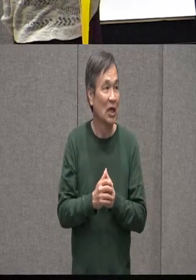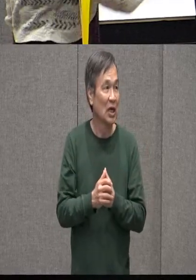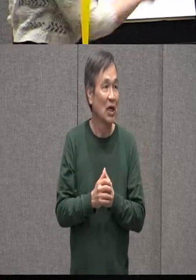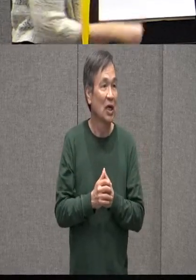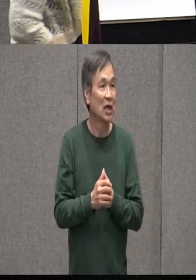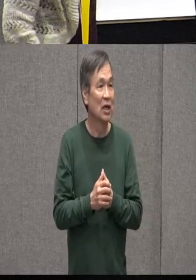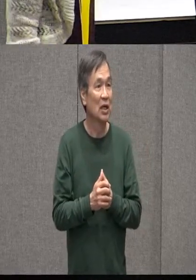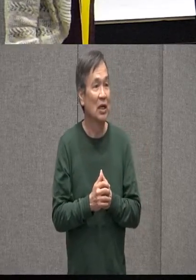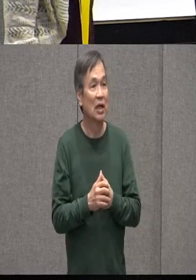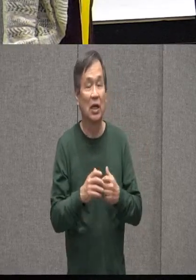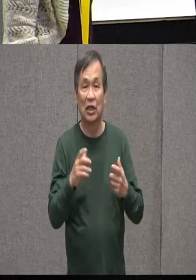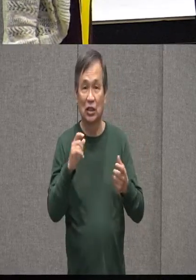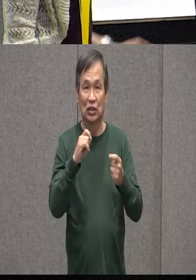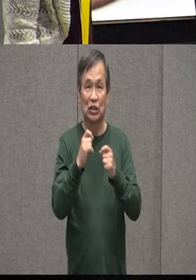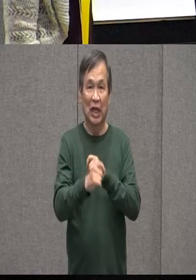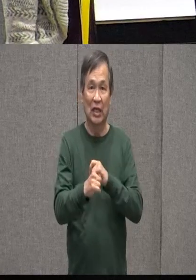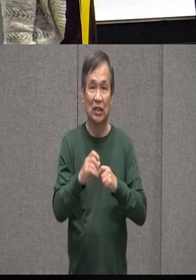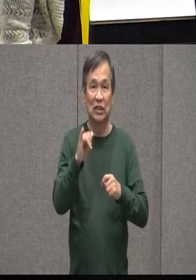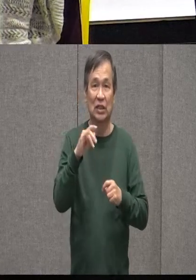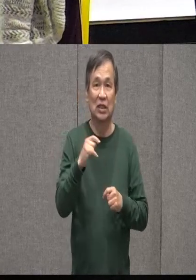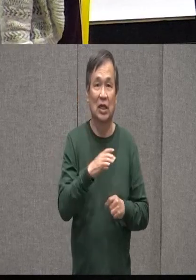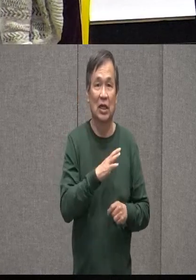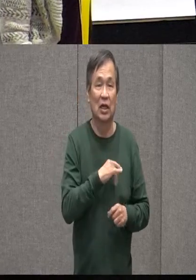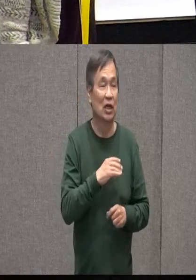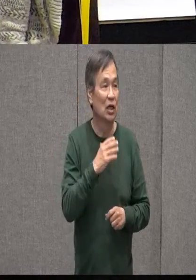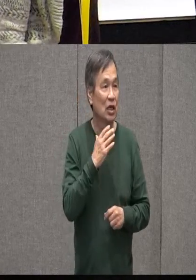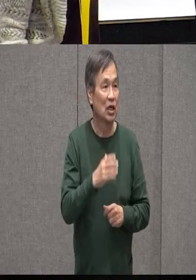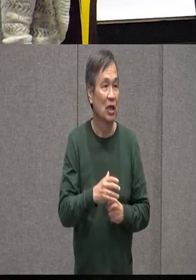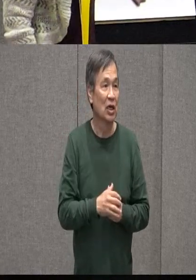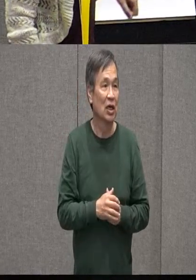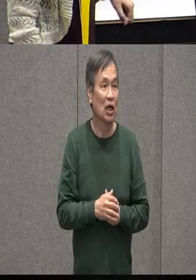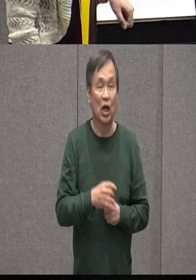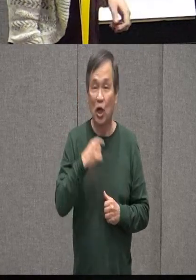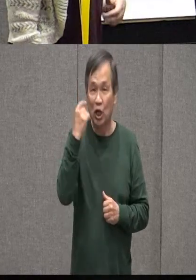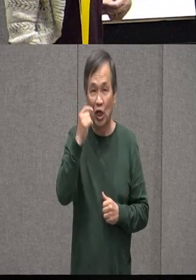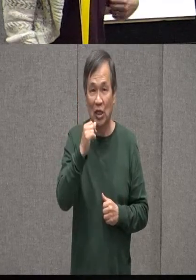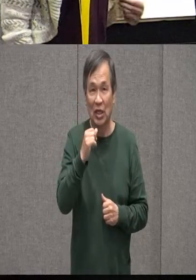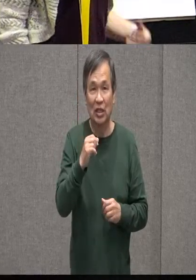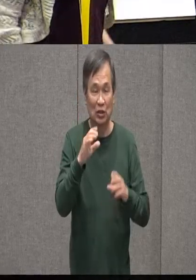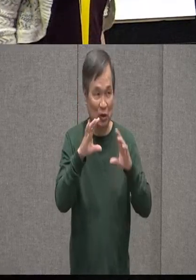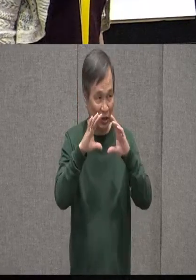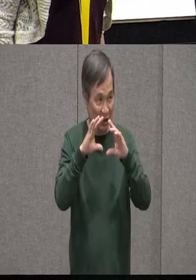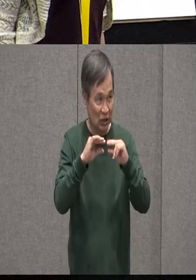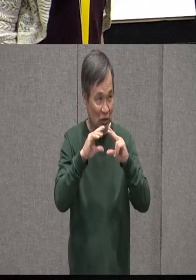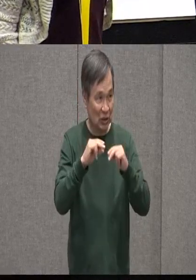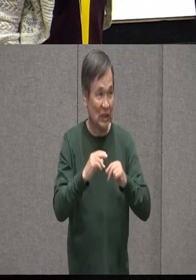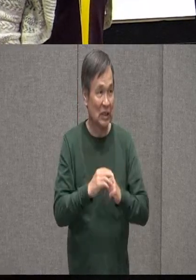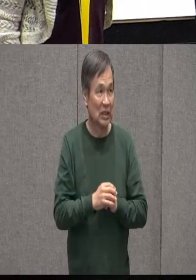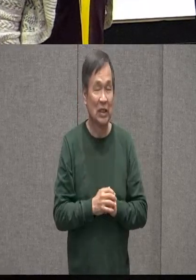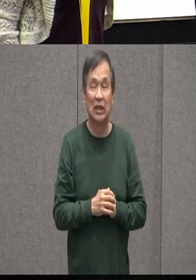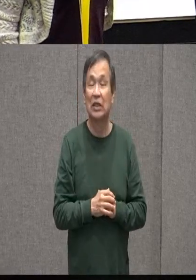Yes, to change the shape. I thought that was a great idea. It looks like a peanut. It does, so you can squish the pool noodle